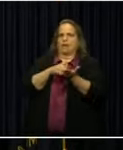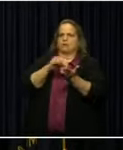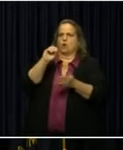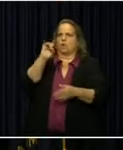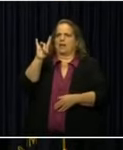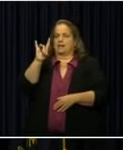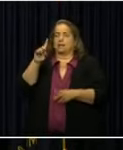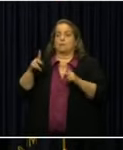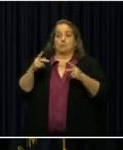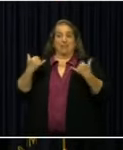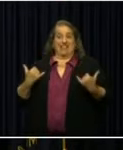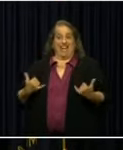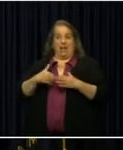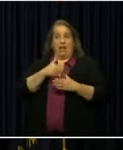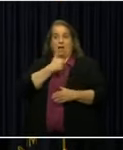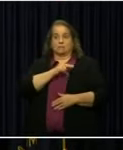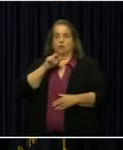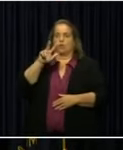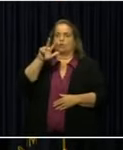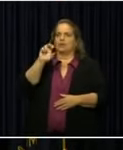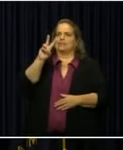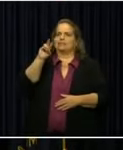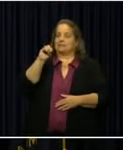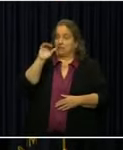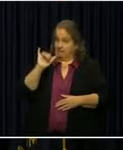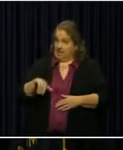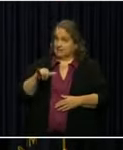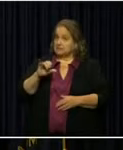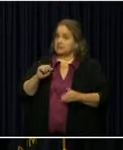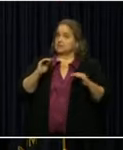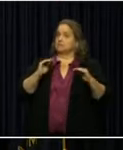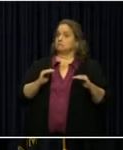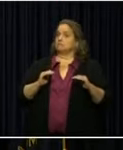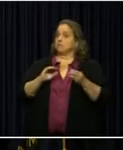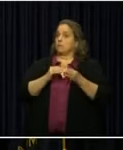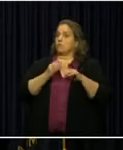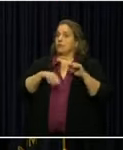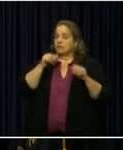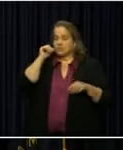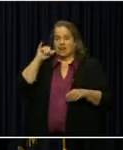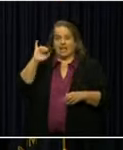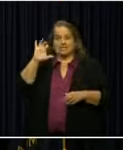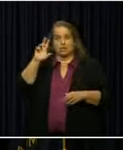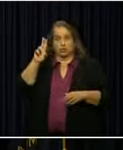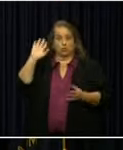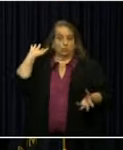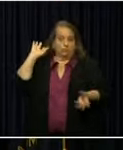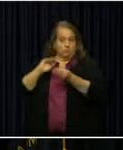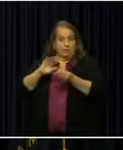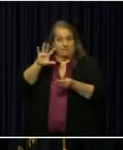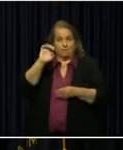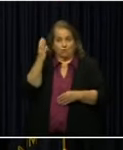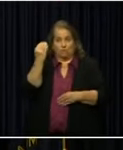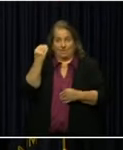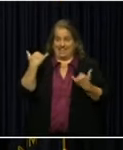NINE FROM KENTON. EIGHT FROM HOPKINS. SEVEN FROM BOONE AND JACKSON. SIX FROM CHRISTIAN.